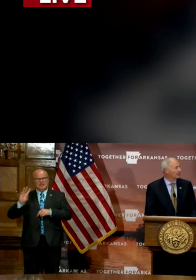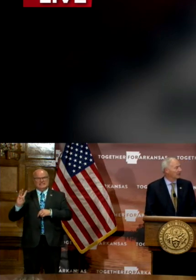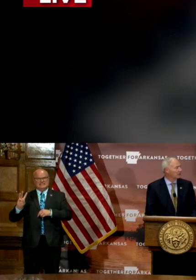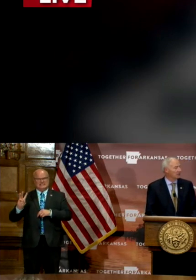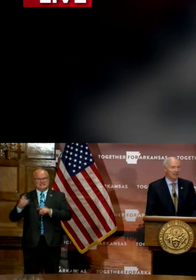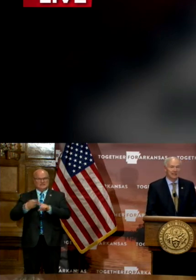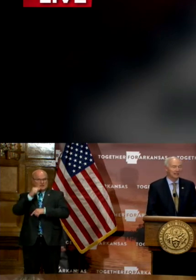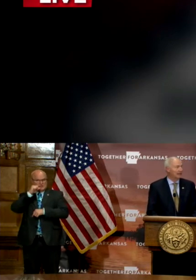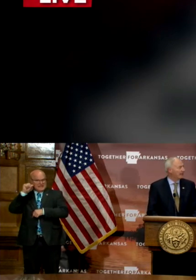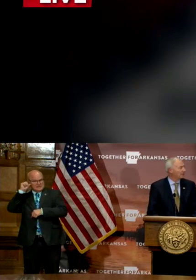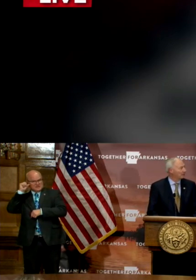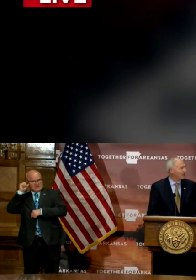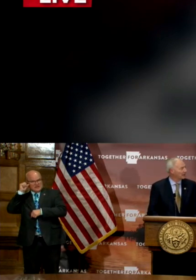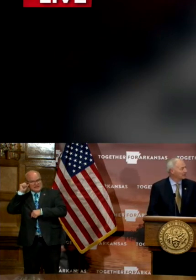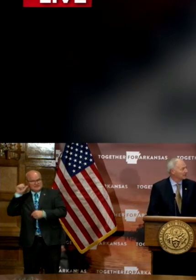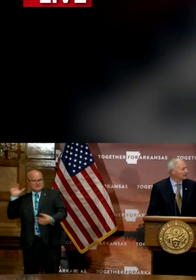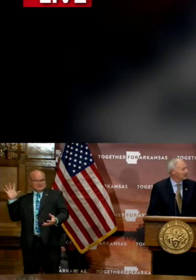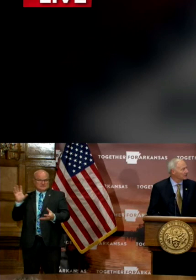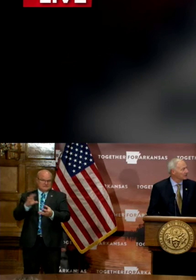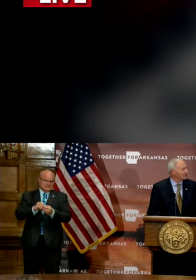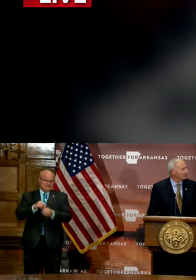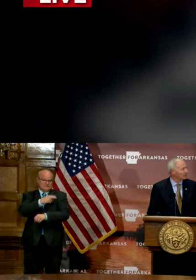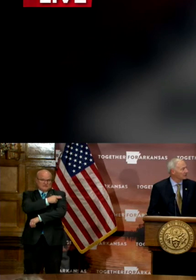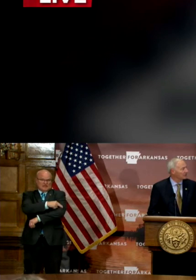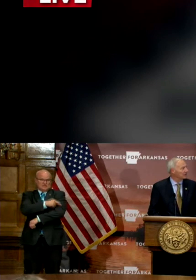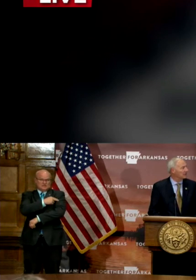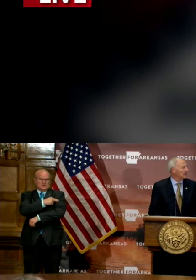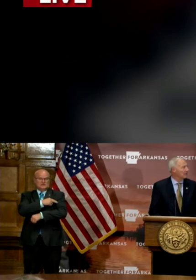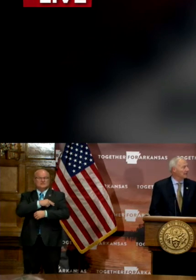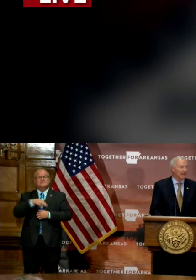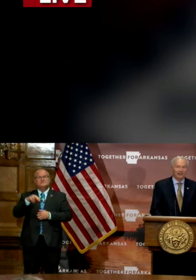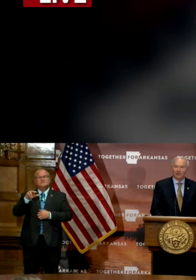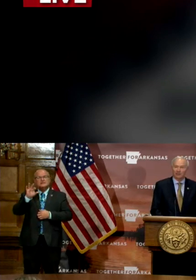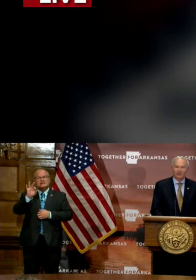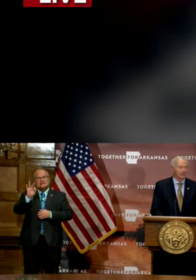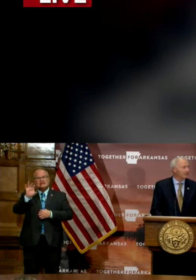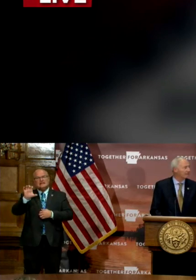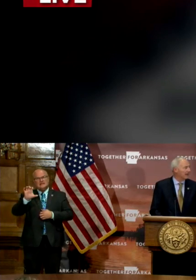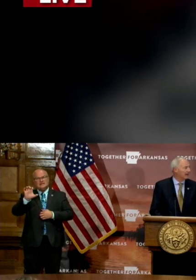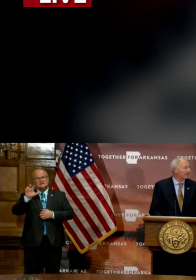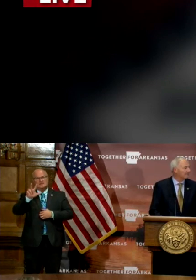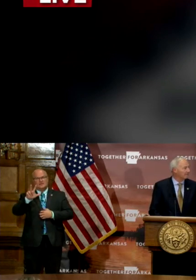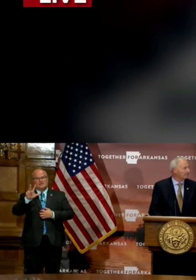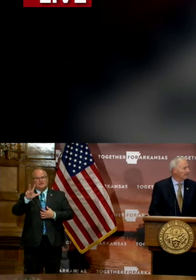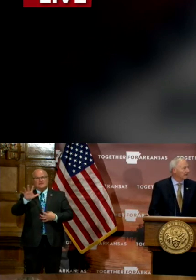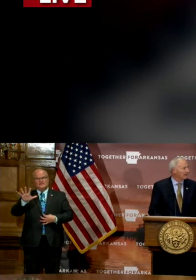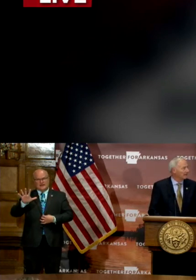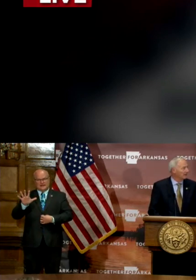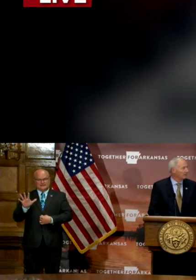CHALLENGE THAT WE FACED WHICH IS AN INCREASE OF LIKE 36 FROM YESTERDAY ADDING TO OUR